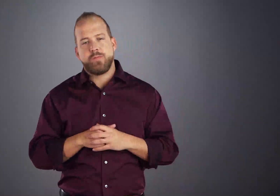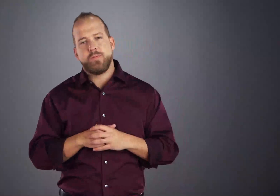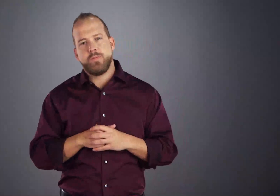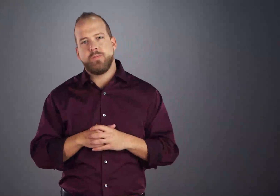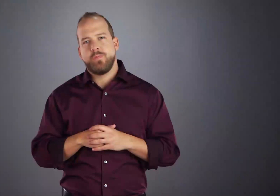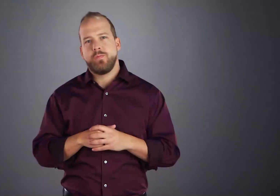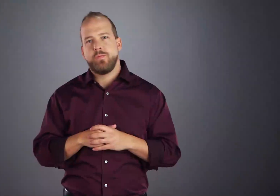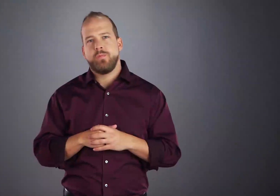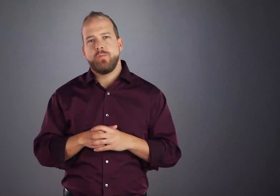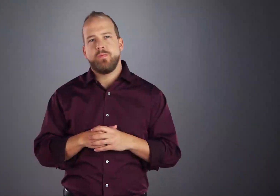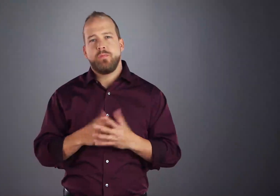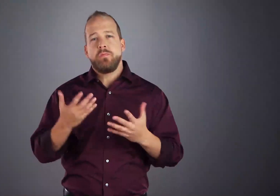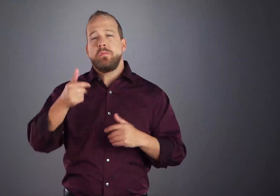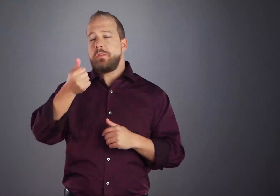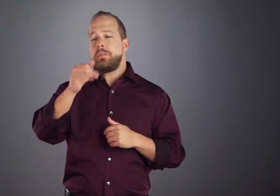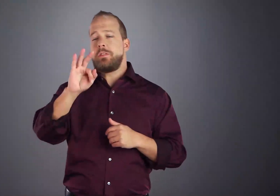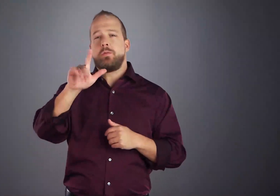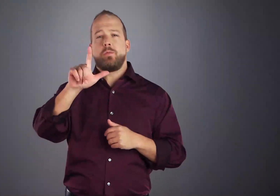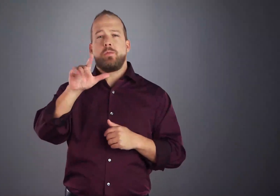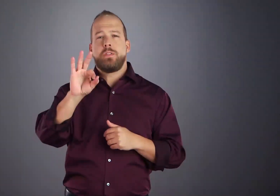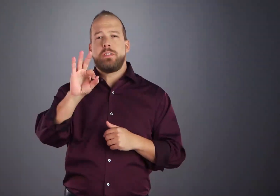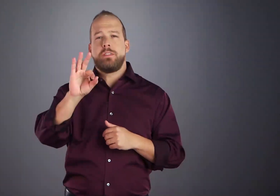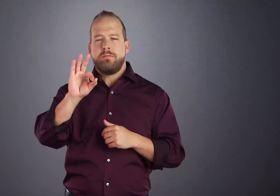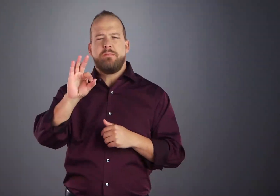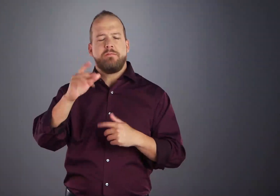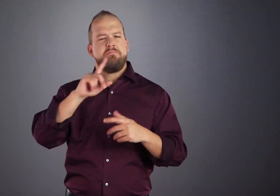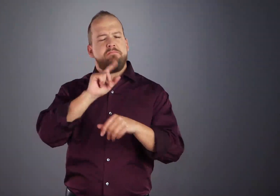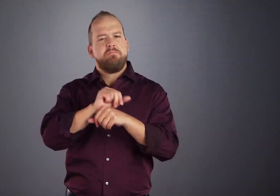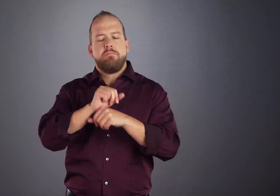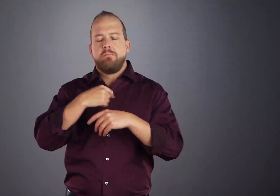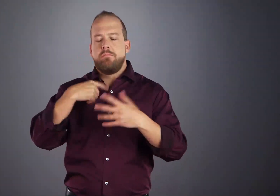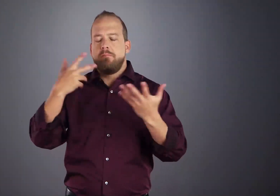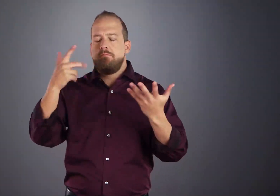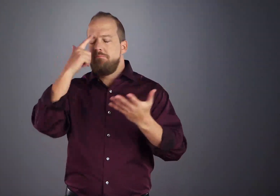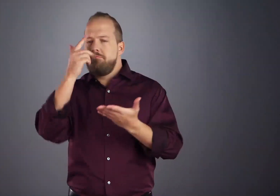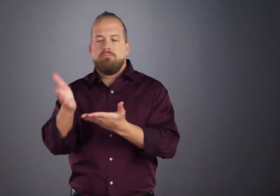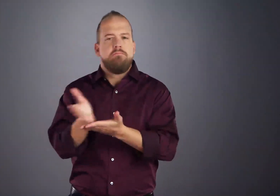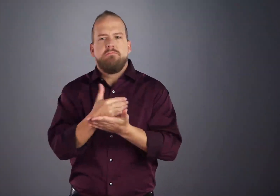In 1929 I contracted golf fever.